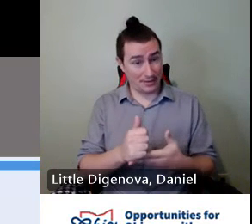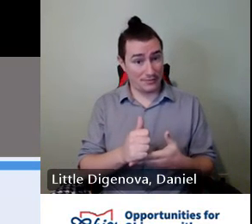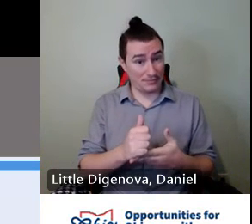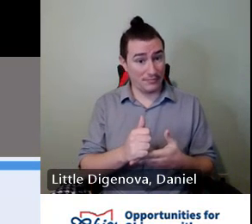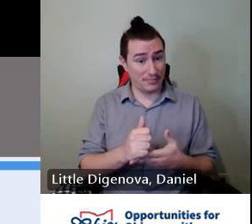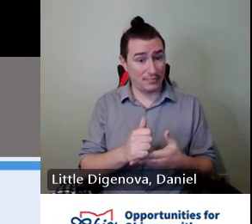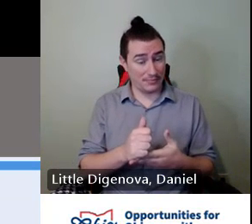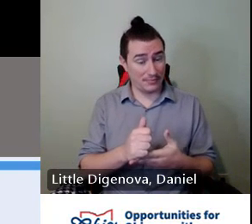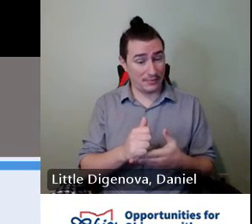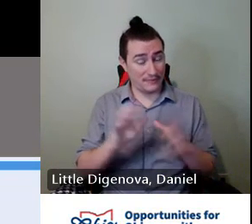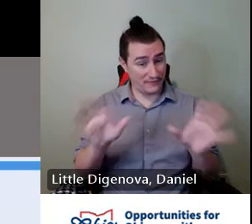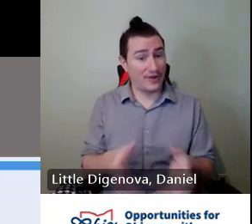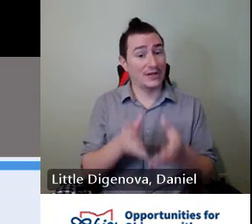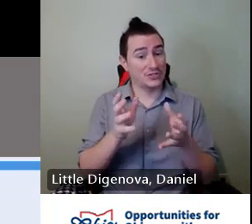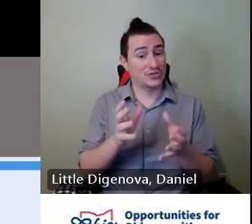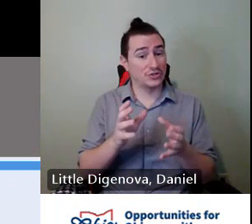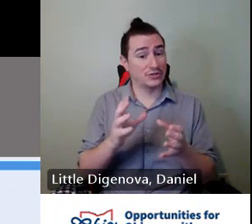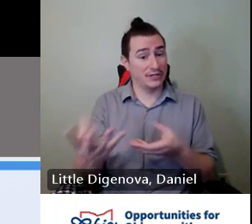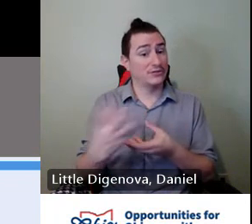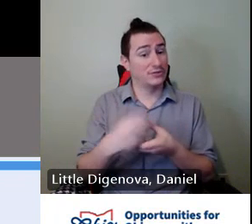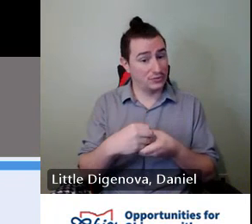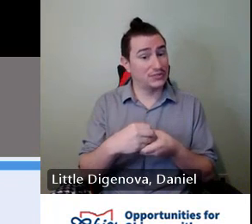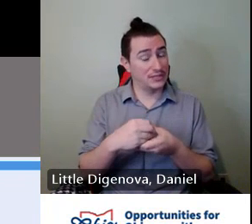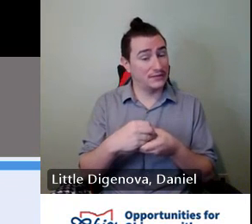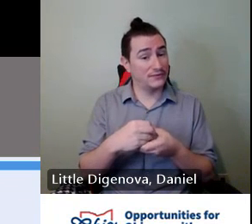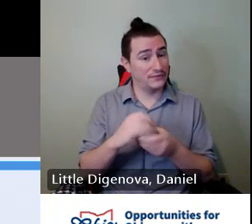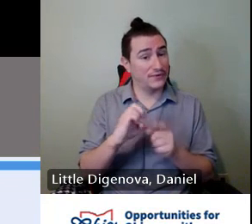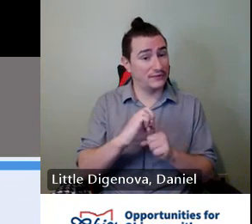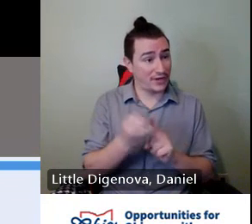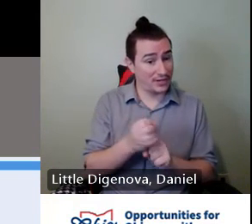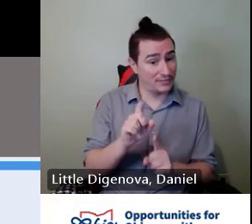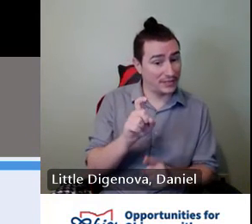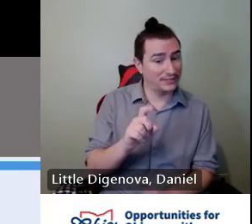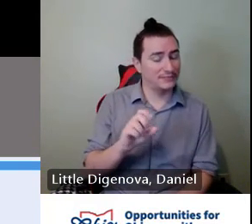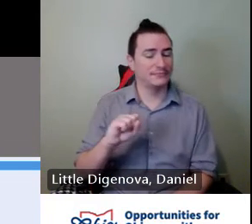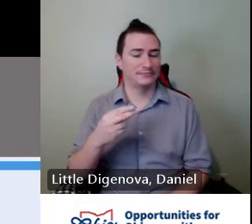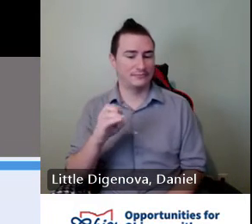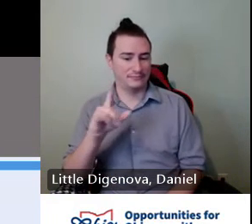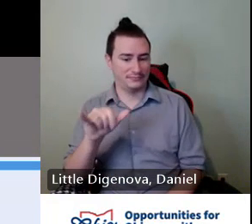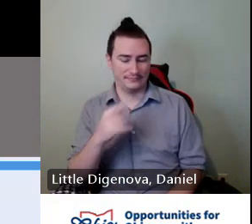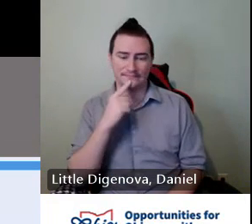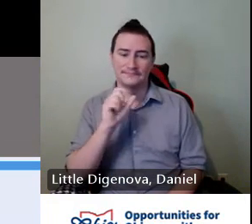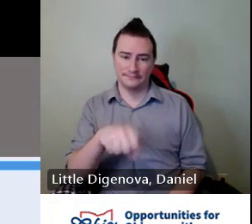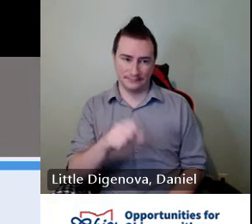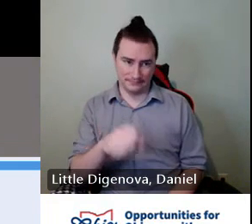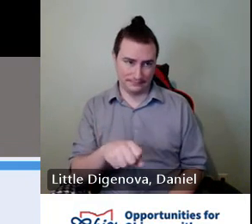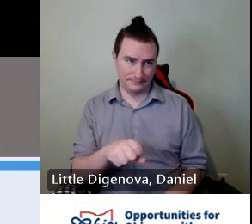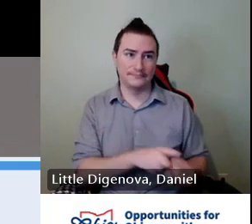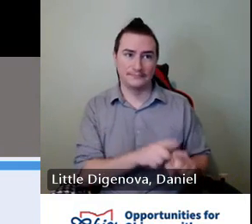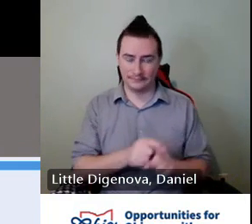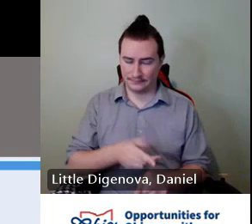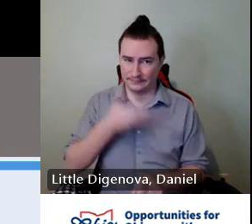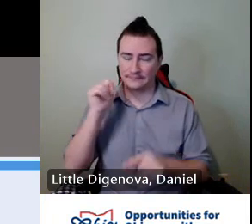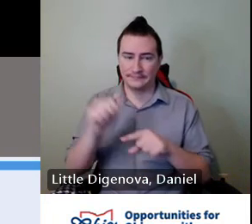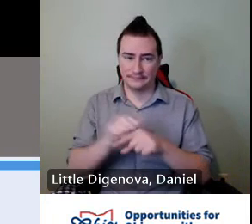Shelly: There are Julia. It's also best practice for an employer to educate its staff in general about disability.